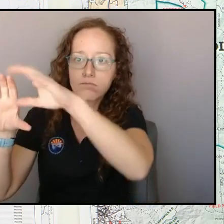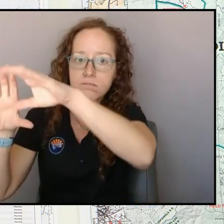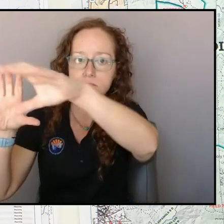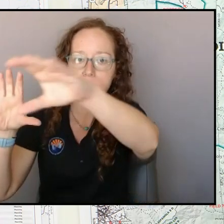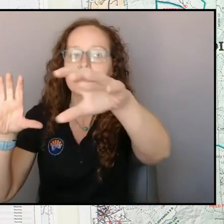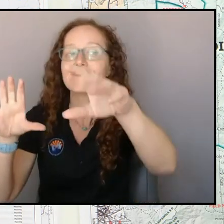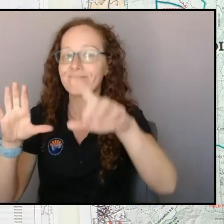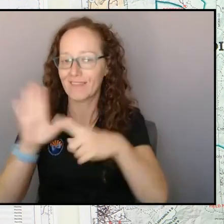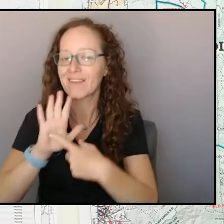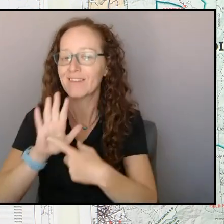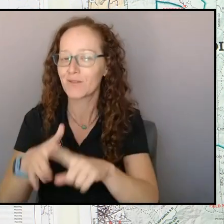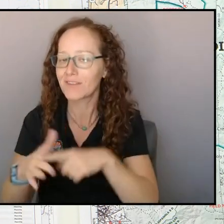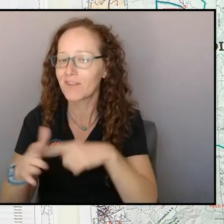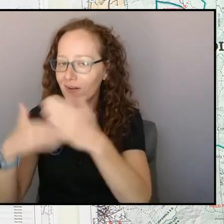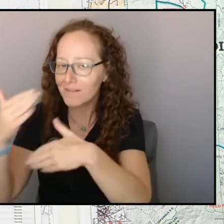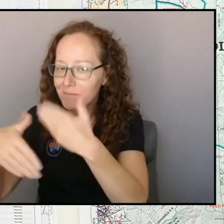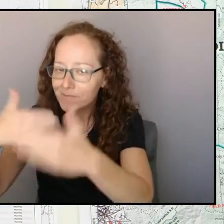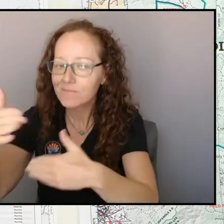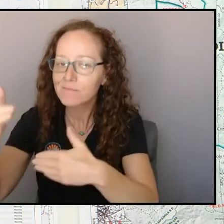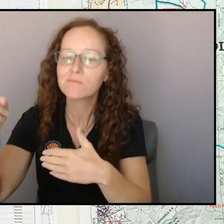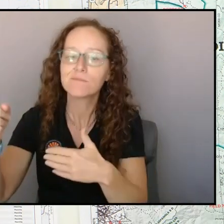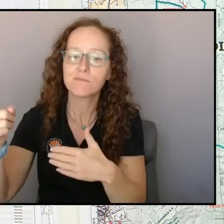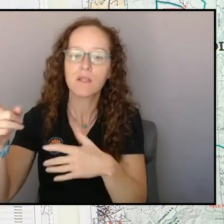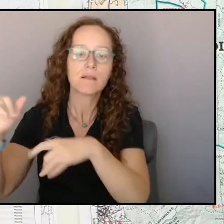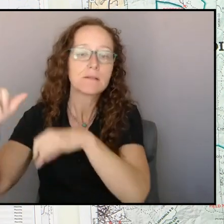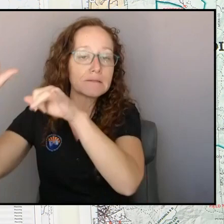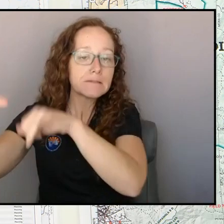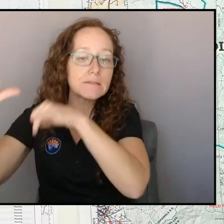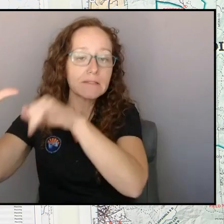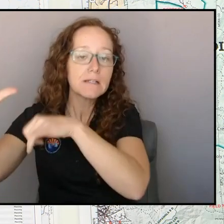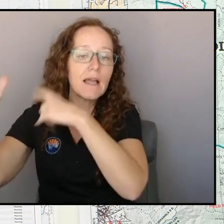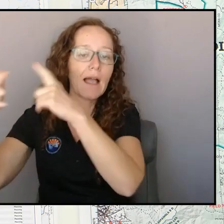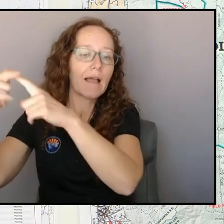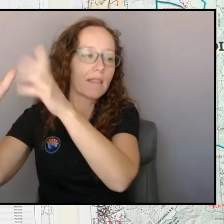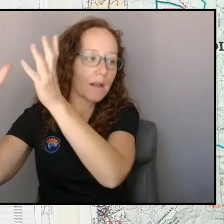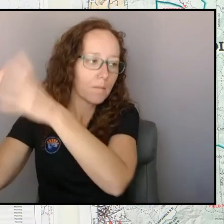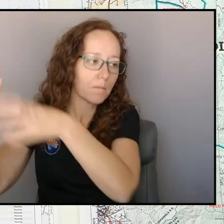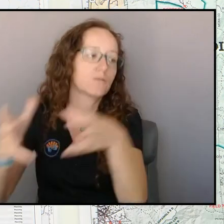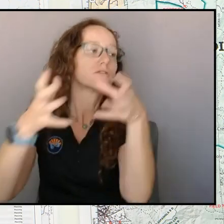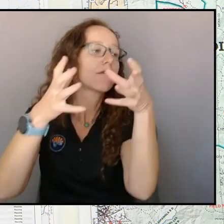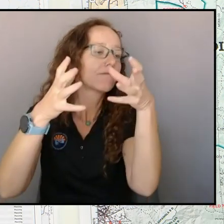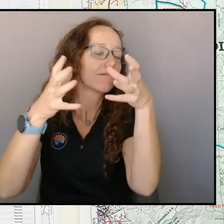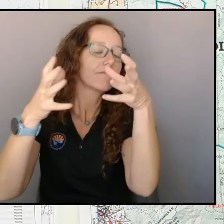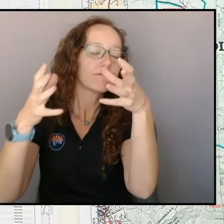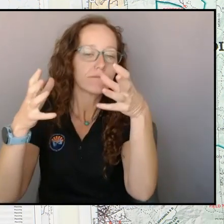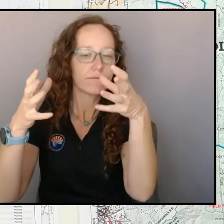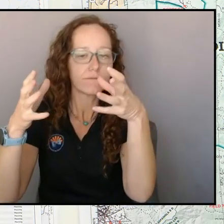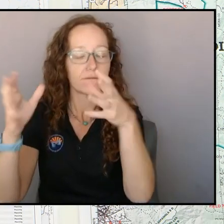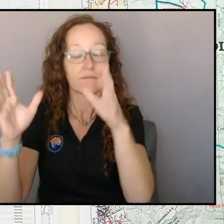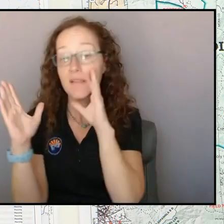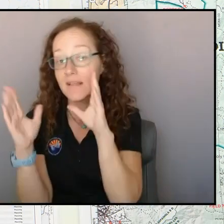hang out there until they push off. Now, I don't anticipate that they're going to push off and become full-fledged adult